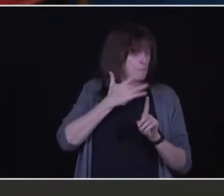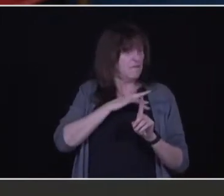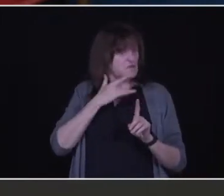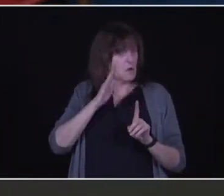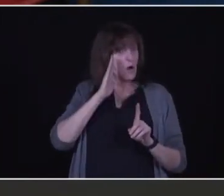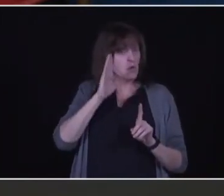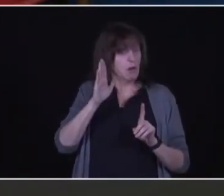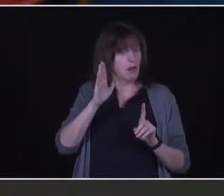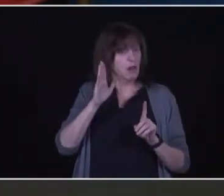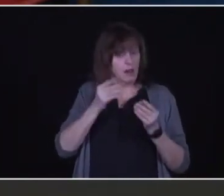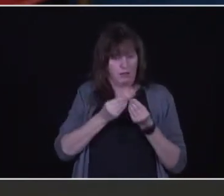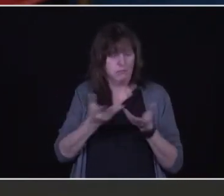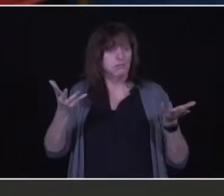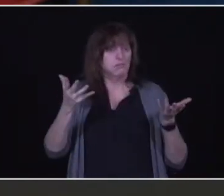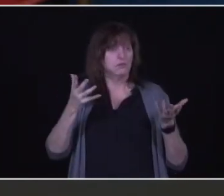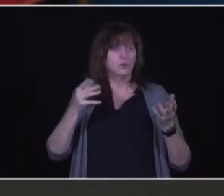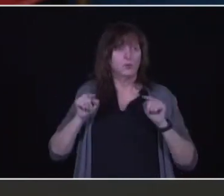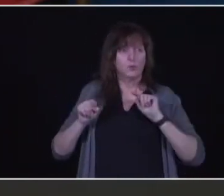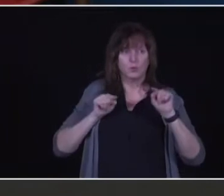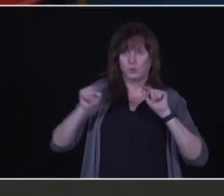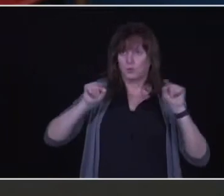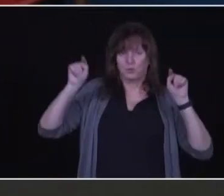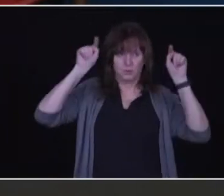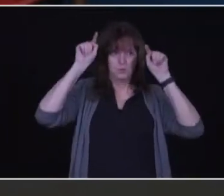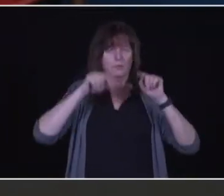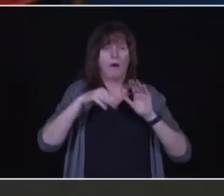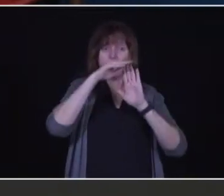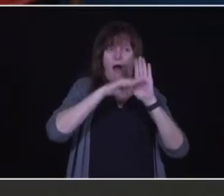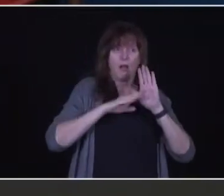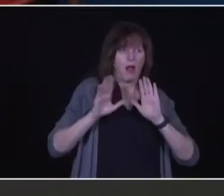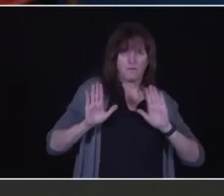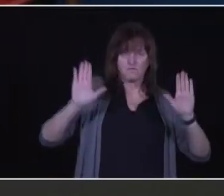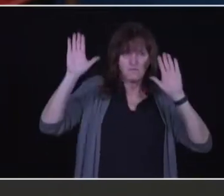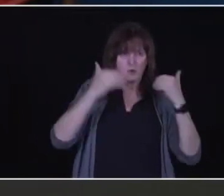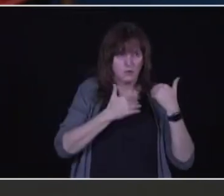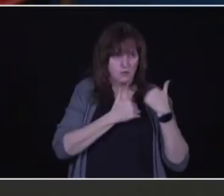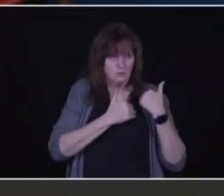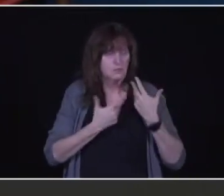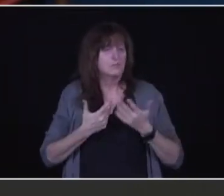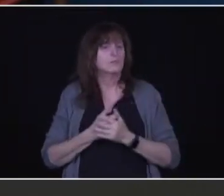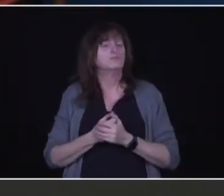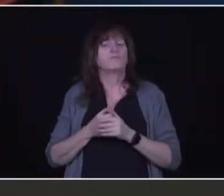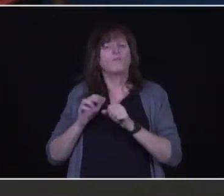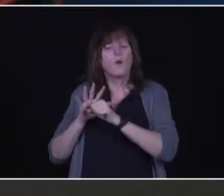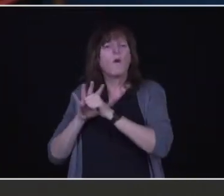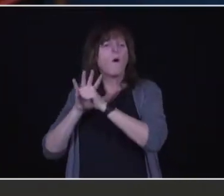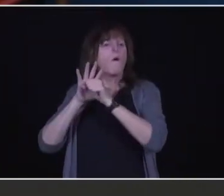guidelines for how that vaccine will be administered to people. It is the local public health units that are